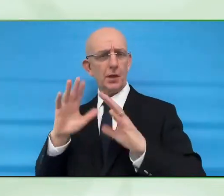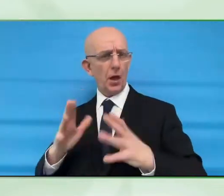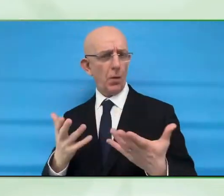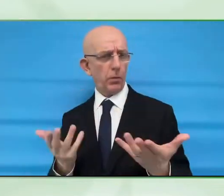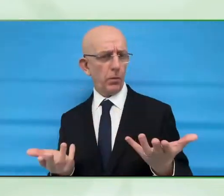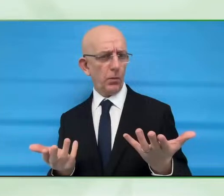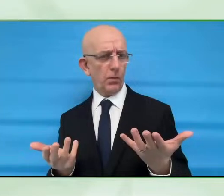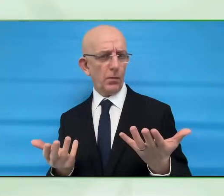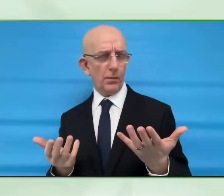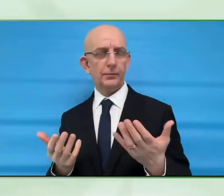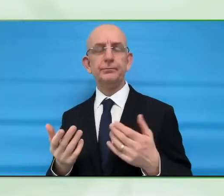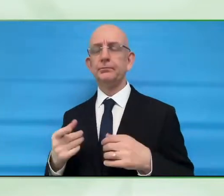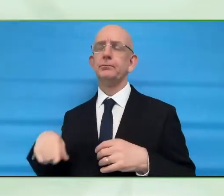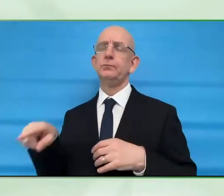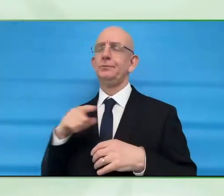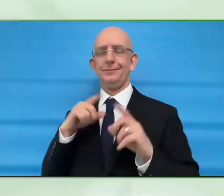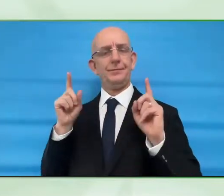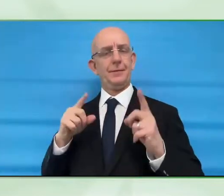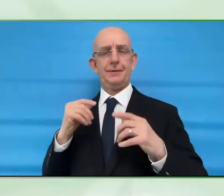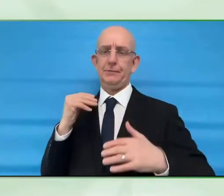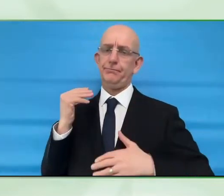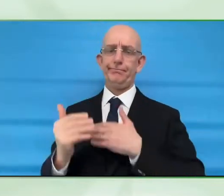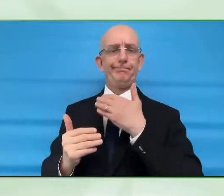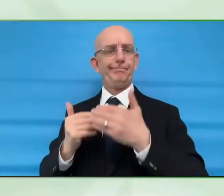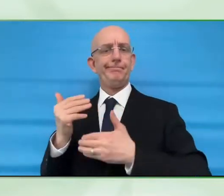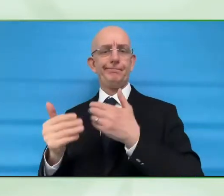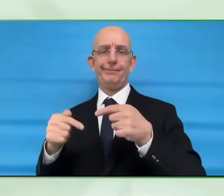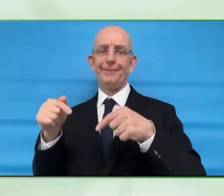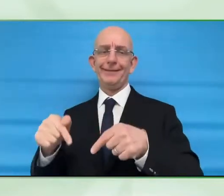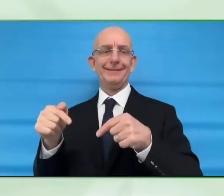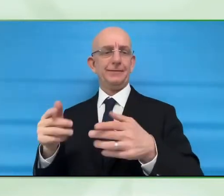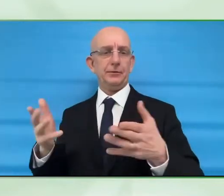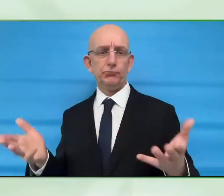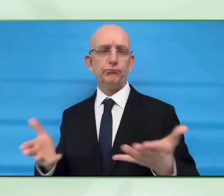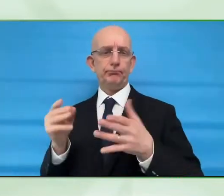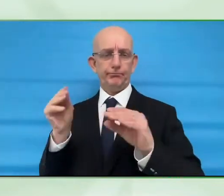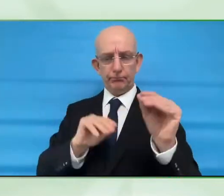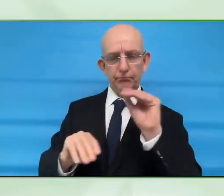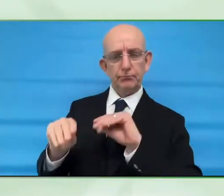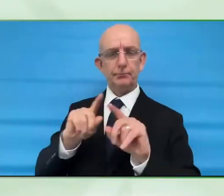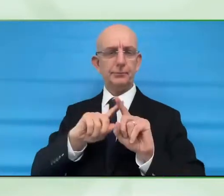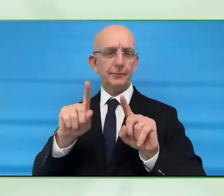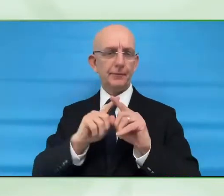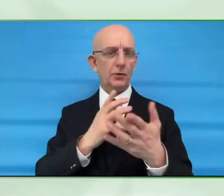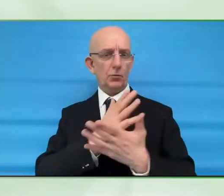So it's an important to understand what associations they make, and use those to the best of our ability.